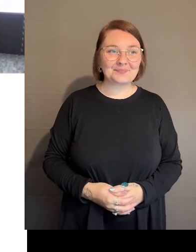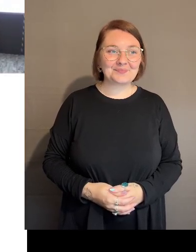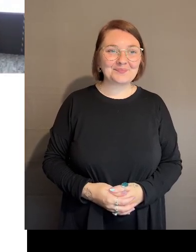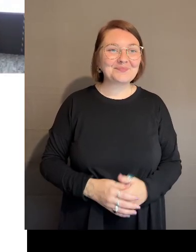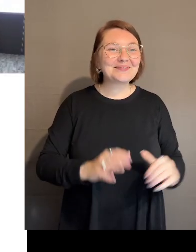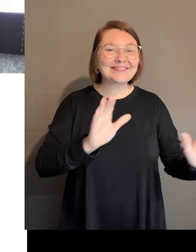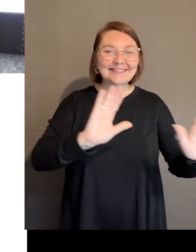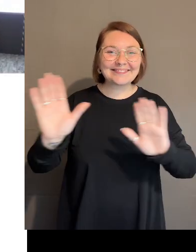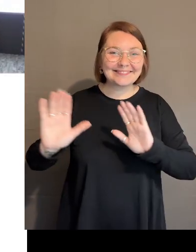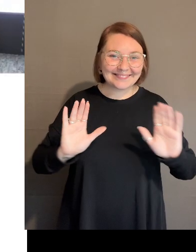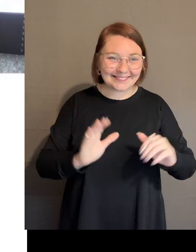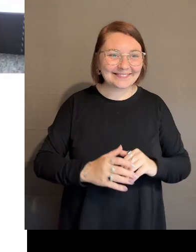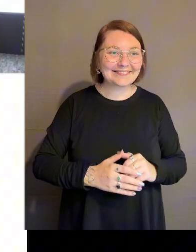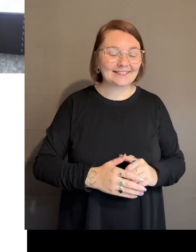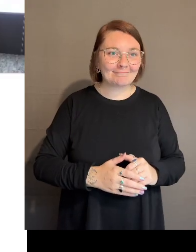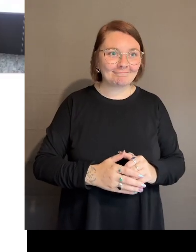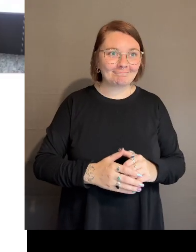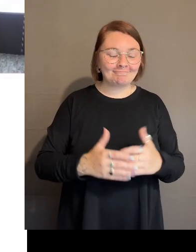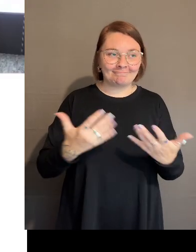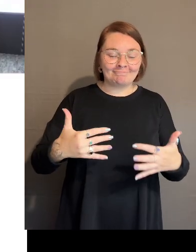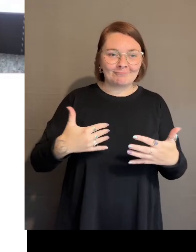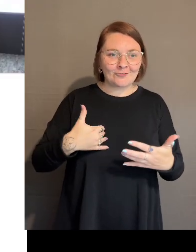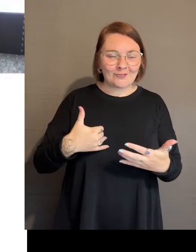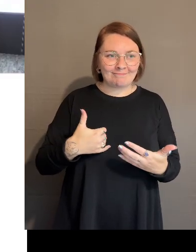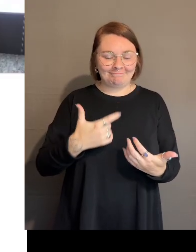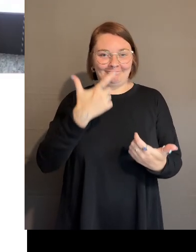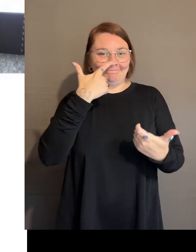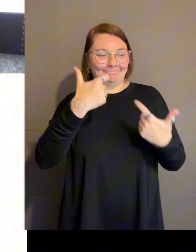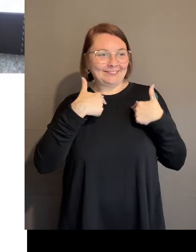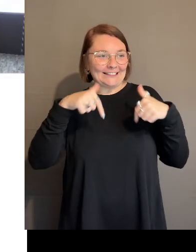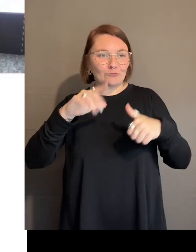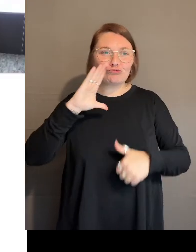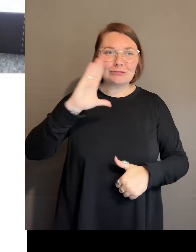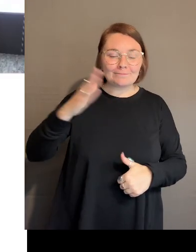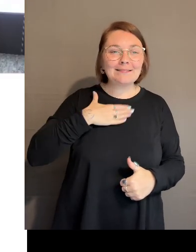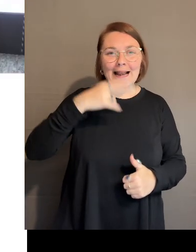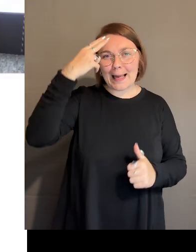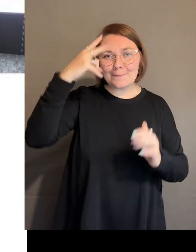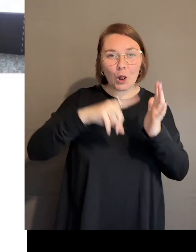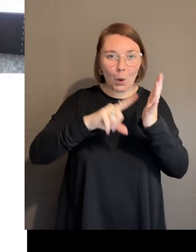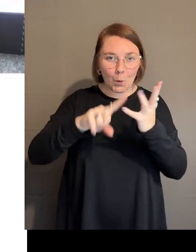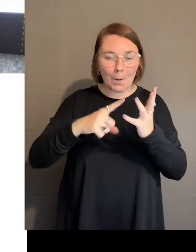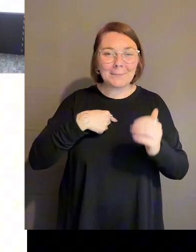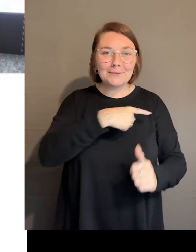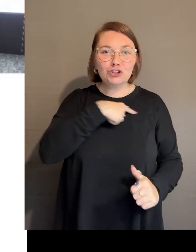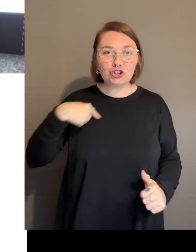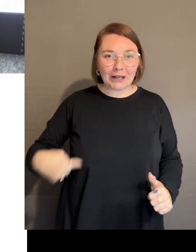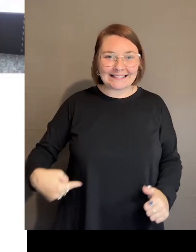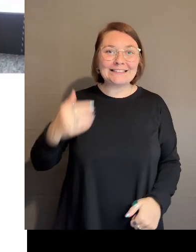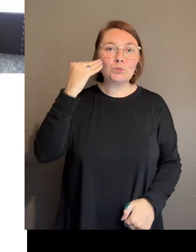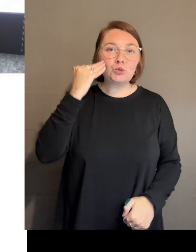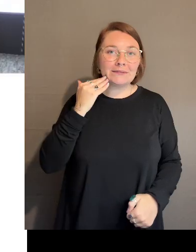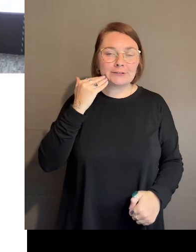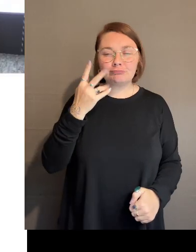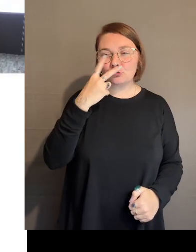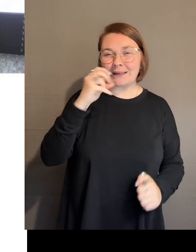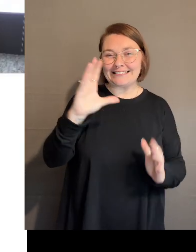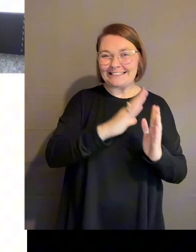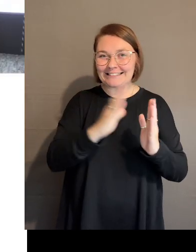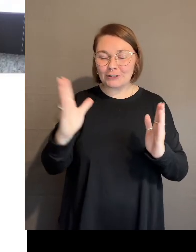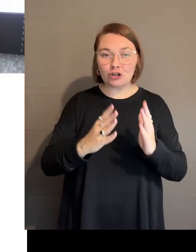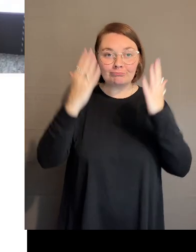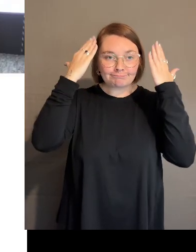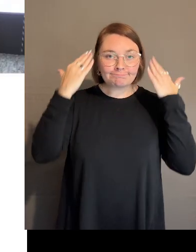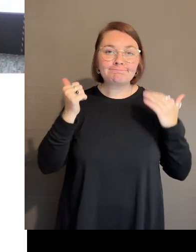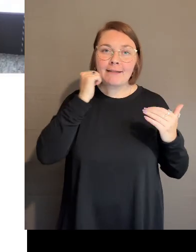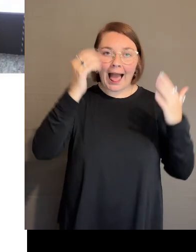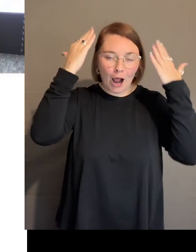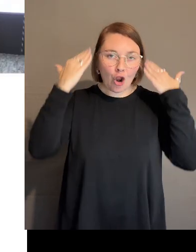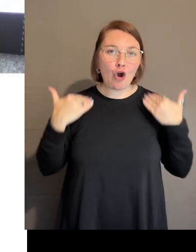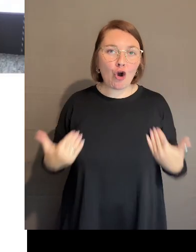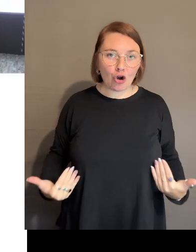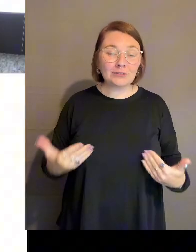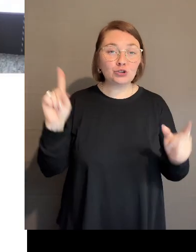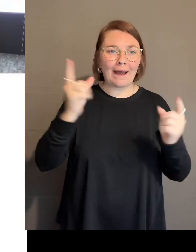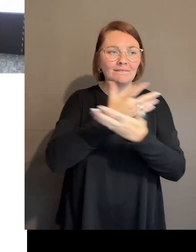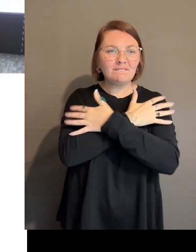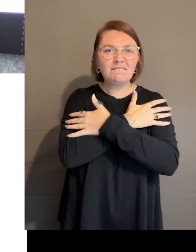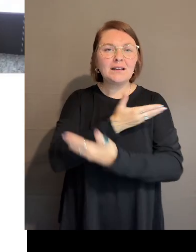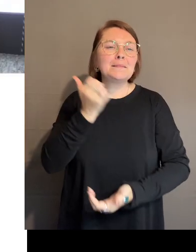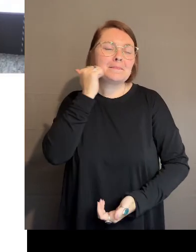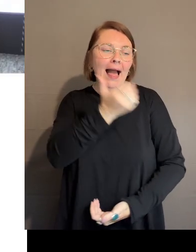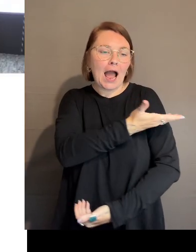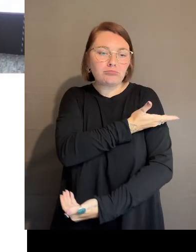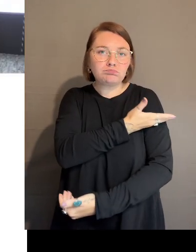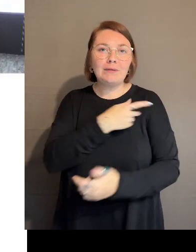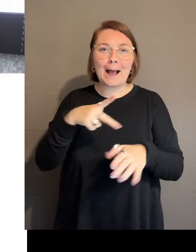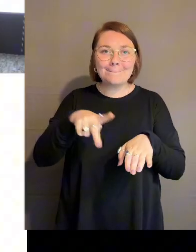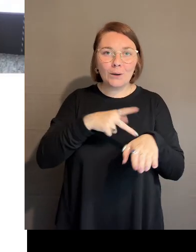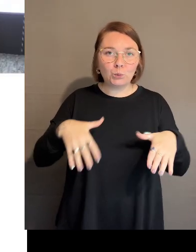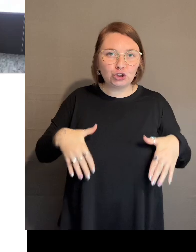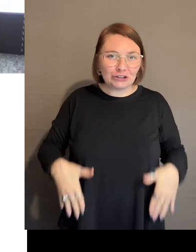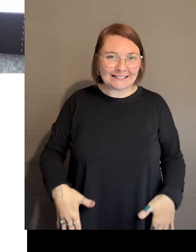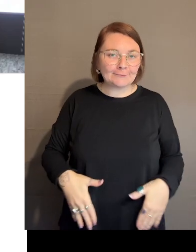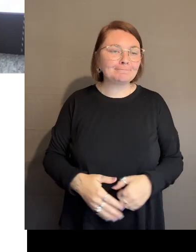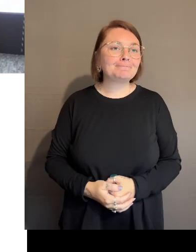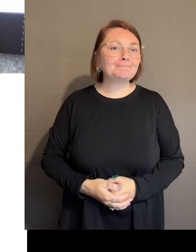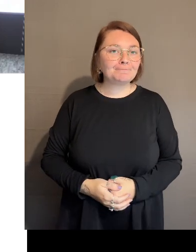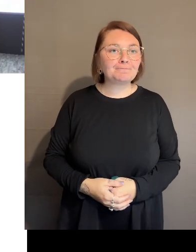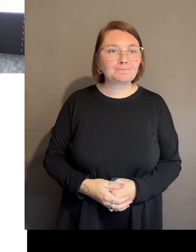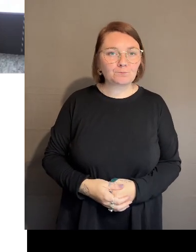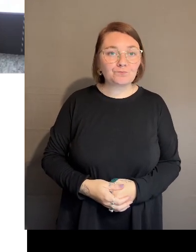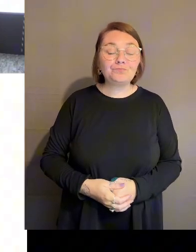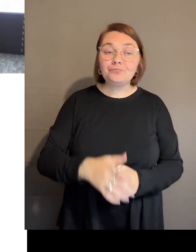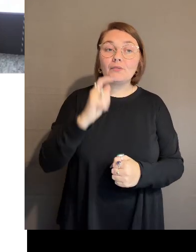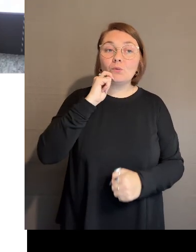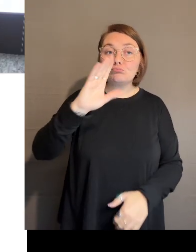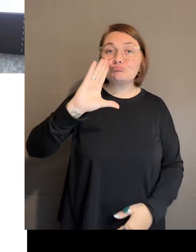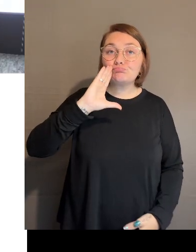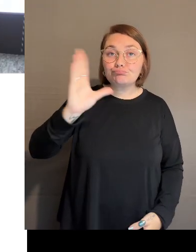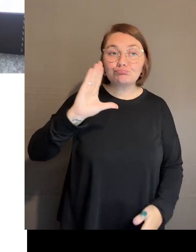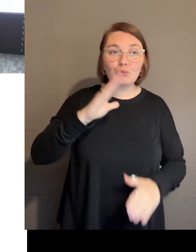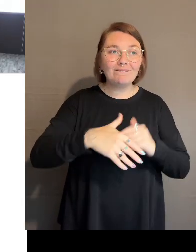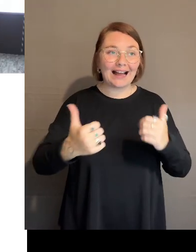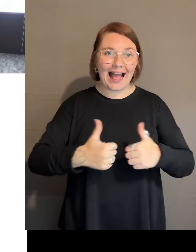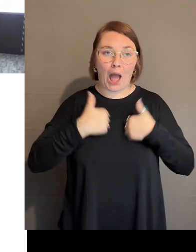Hi, everyone. It's been a great honor to present today. My name is Lu. I'm a Chinese woman in my 20s with long black hair. Today, I'm wearing black t-shirt and blue jeans. I'll be presenting our work